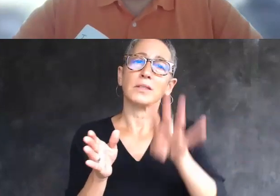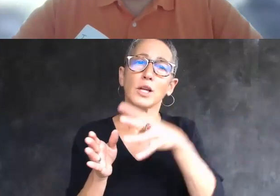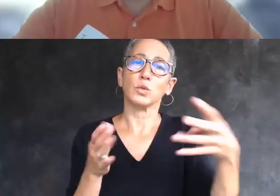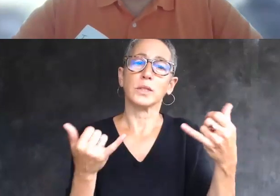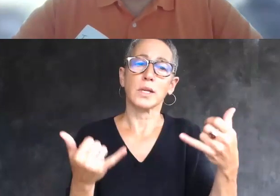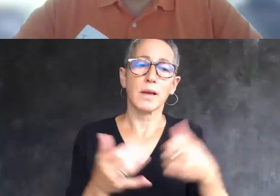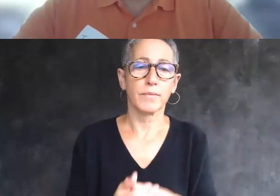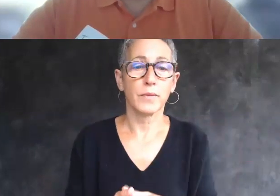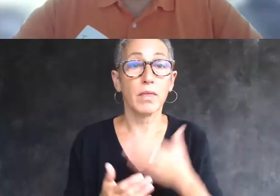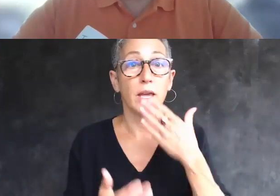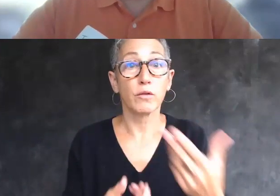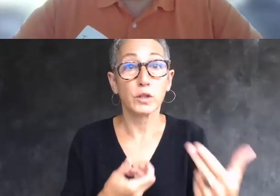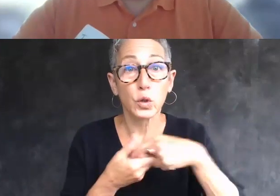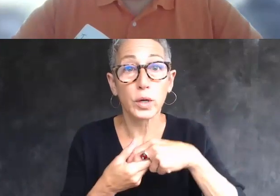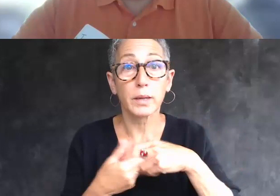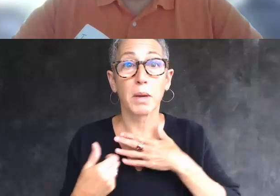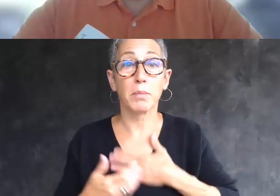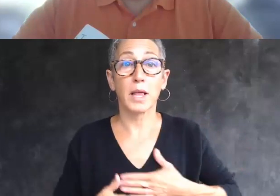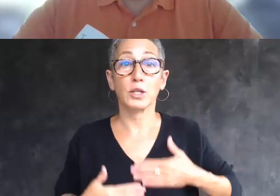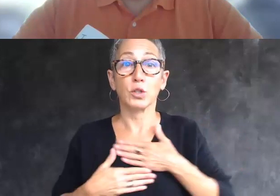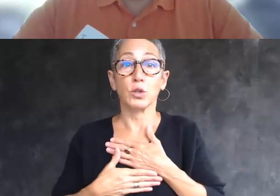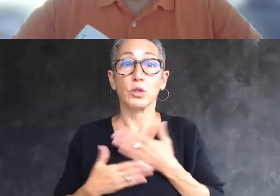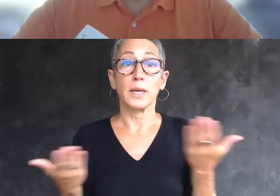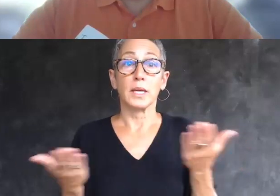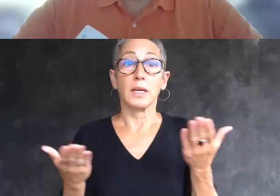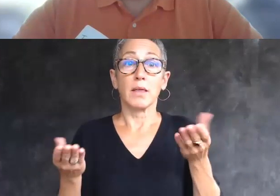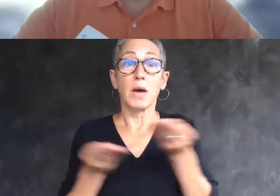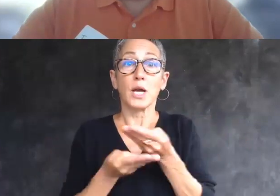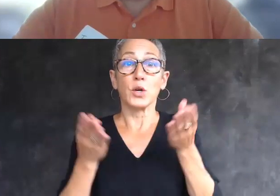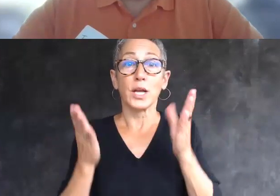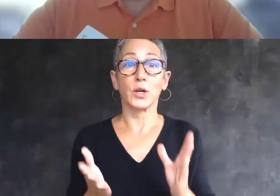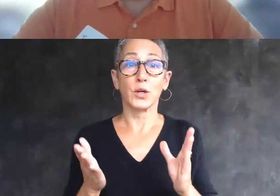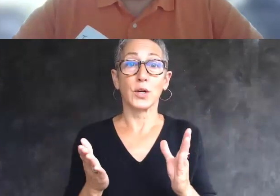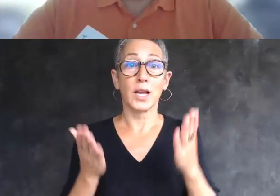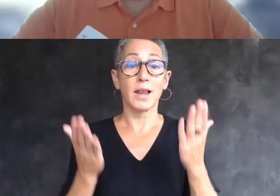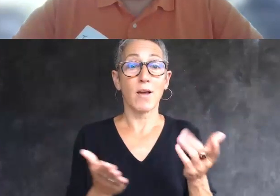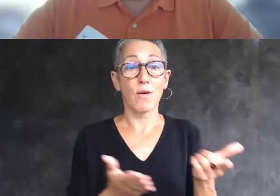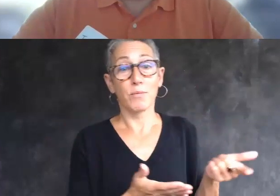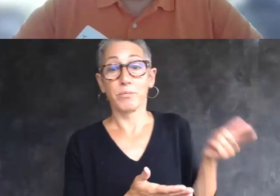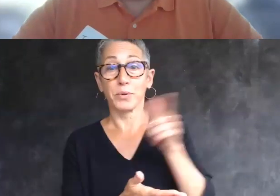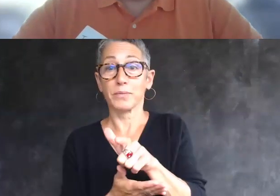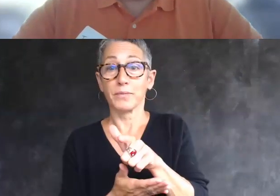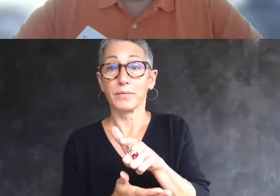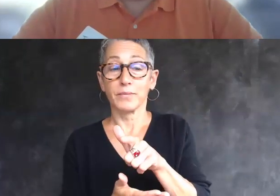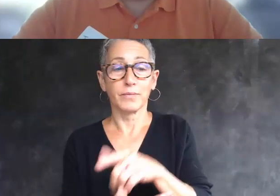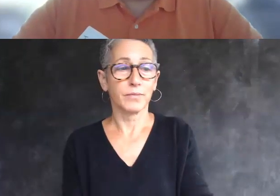It was my pleasure being your moderator and I turn it back over to Chris. Beautiful. Thank you all.